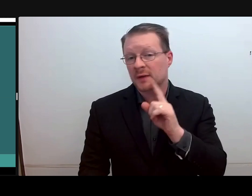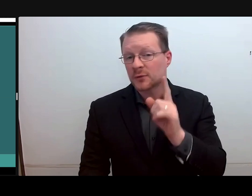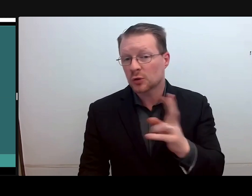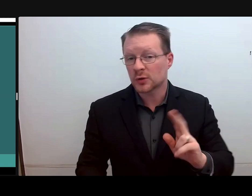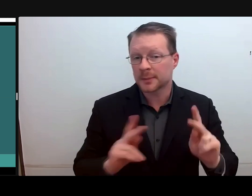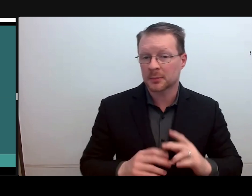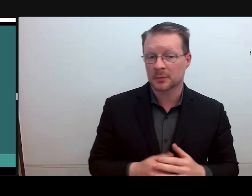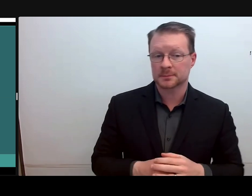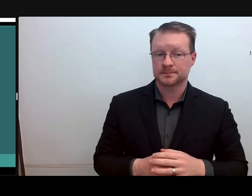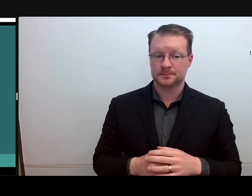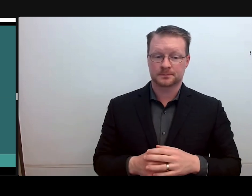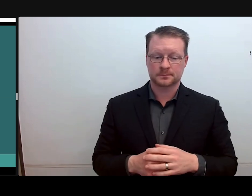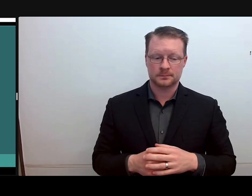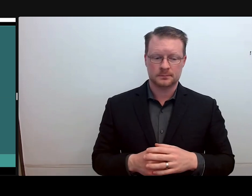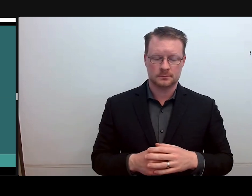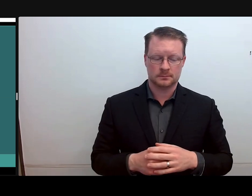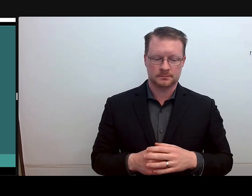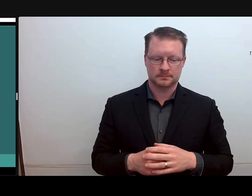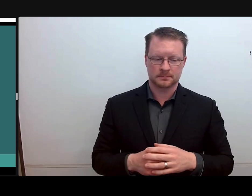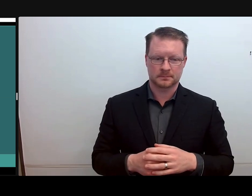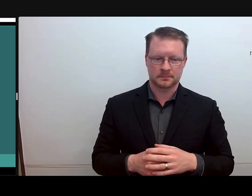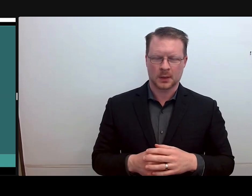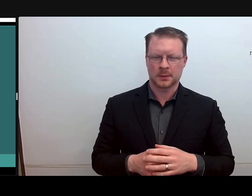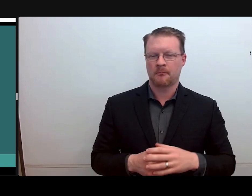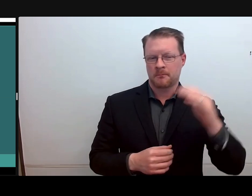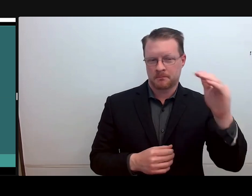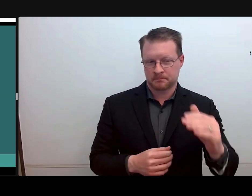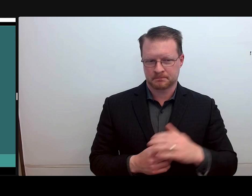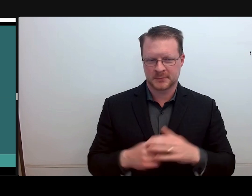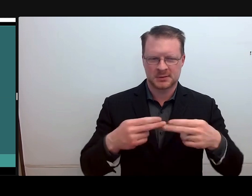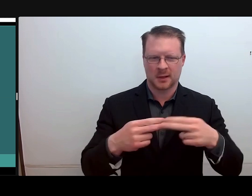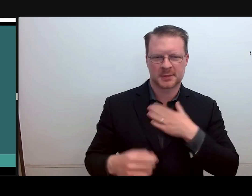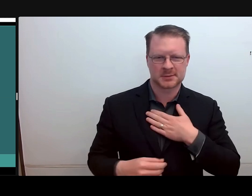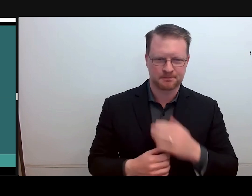looked like for deaf and hard-of-hearing people. Next slide, please.